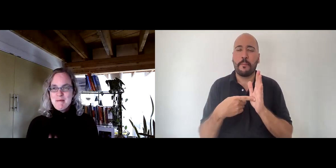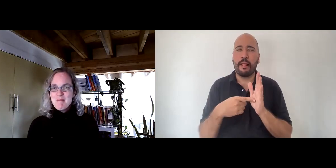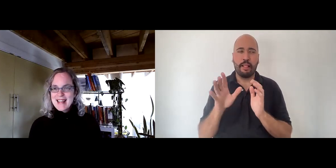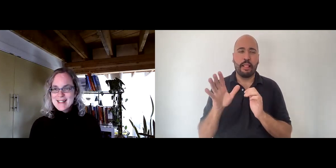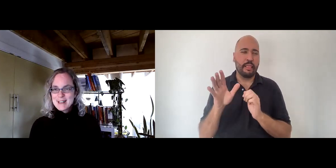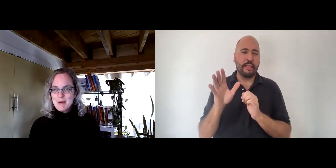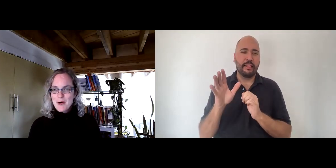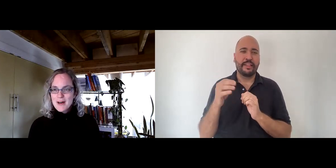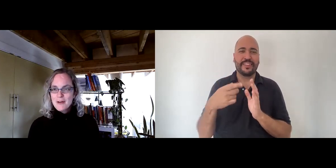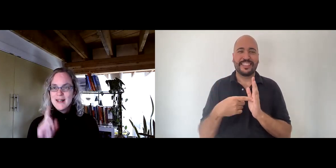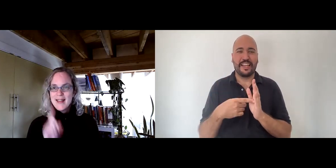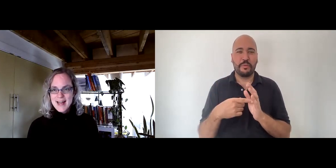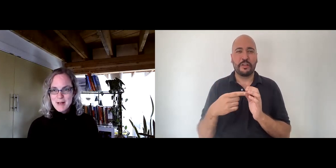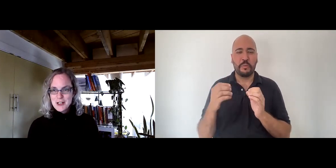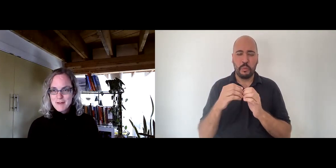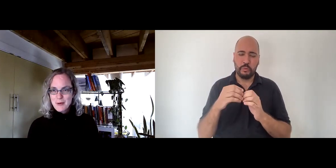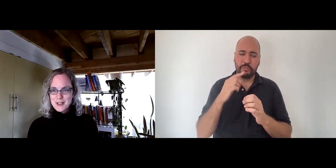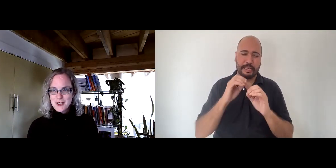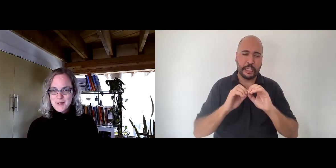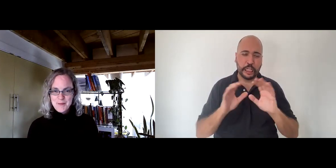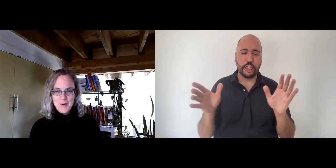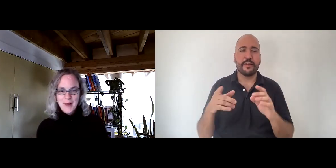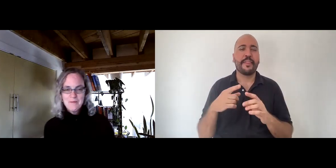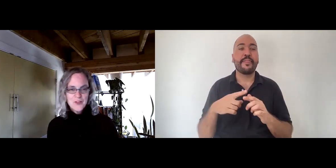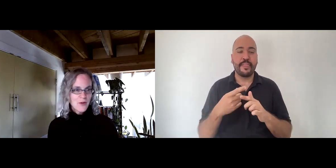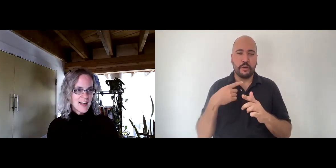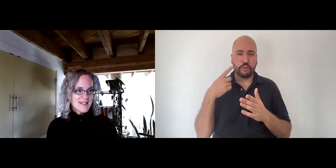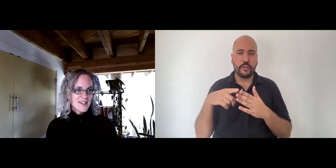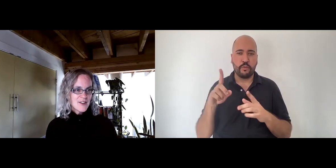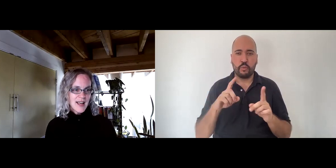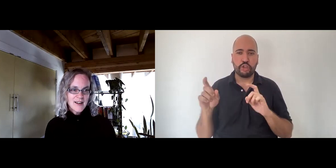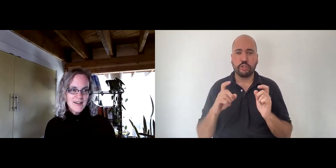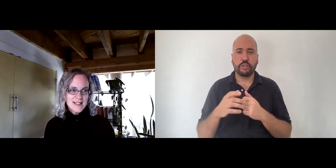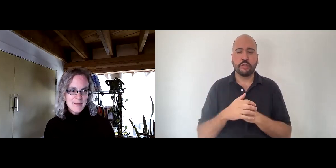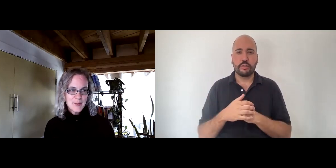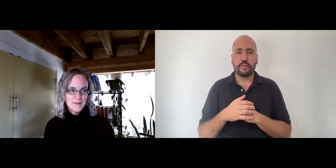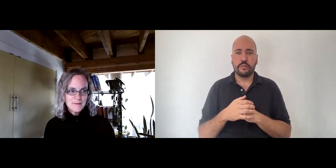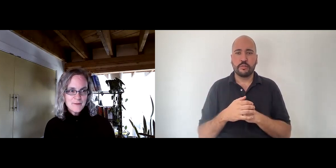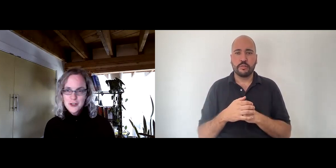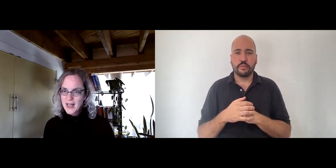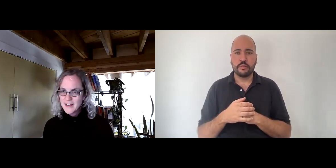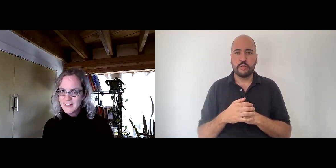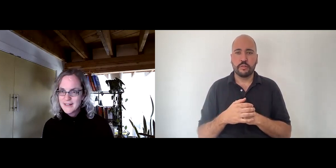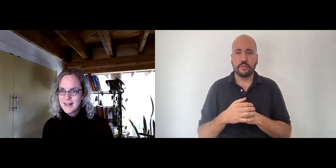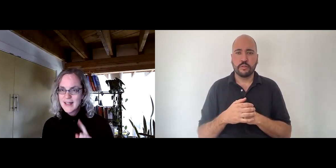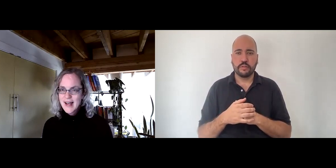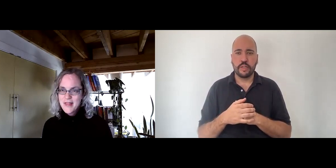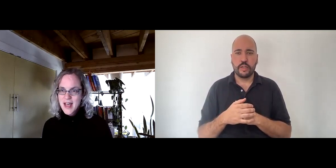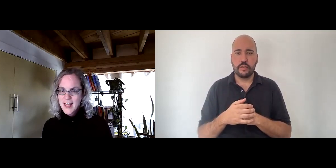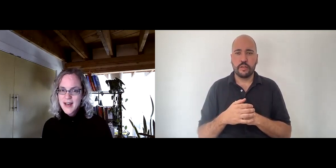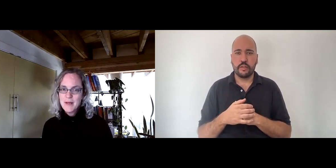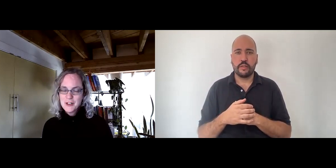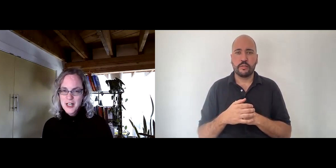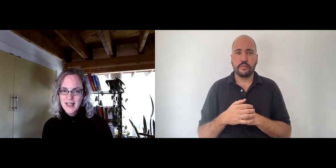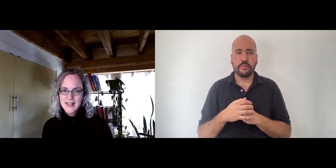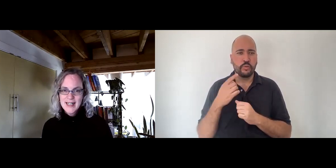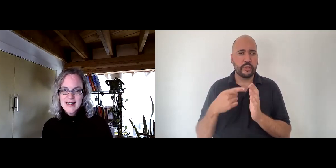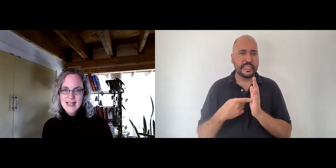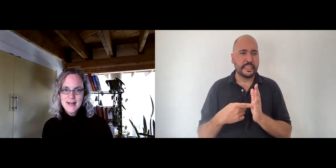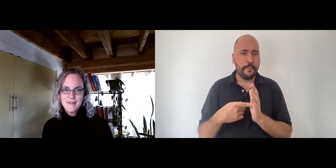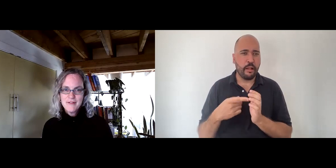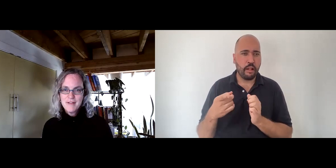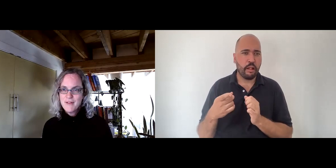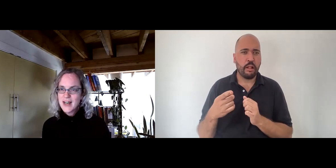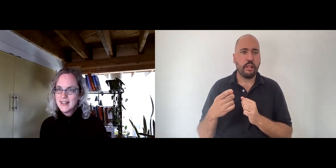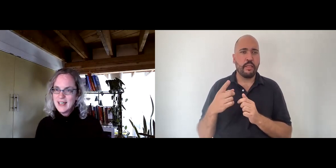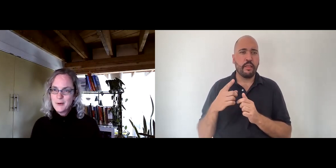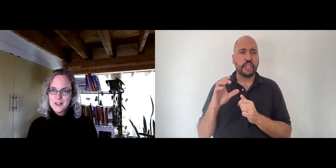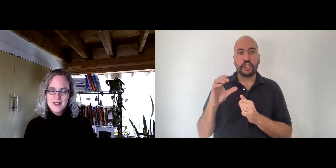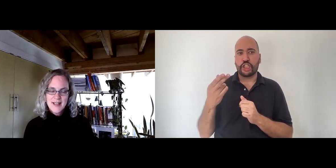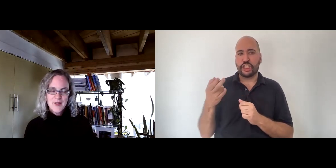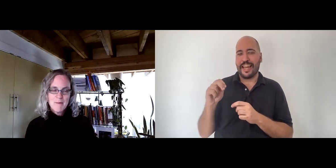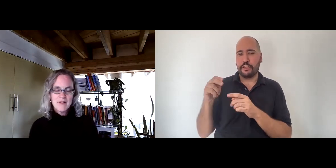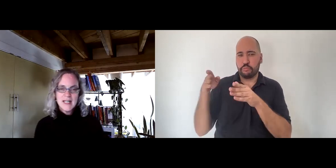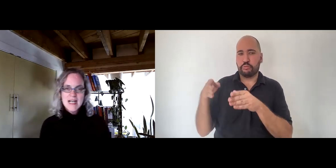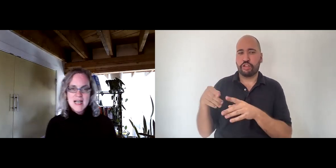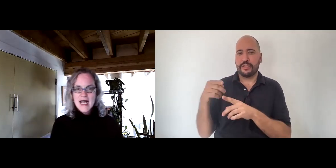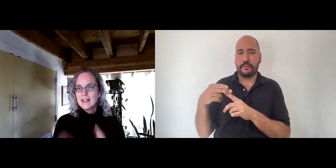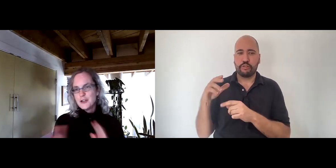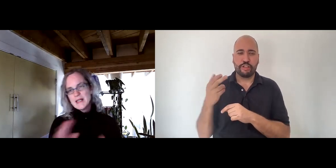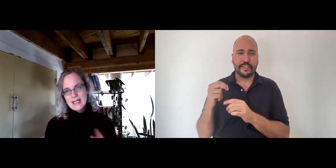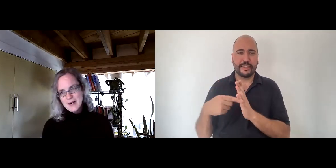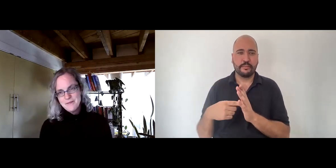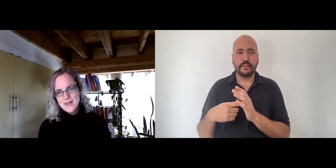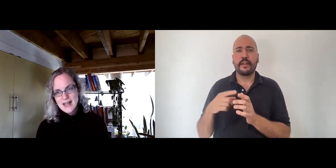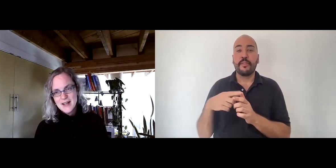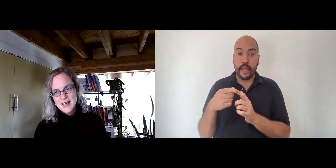Okay, so let's look at our example, Chen, and then I'm gonna check in and see if we've got any questions out there about eligibility